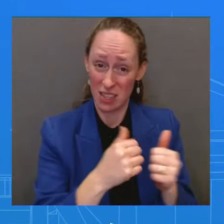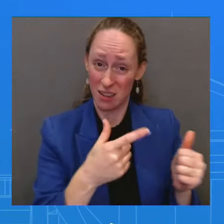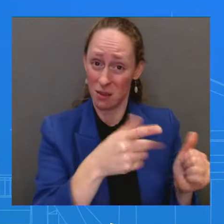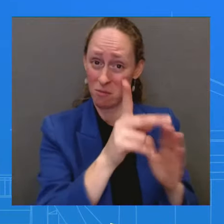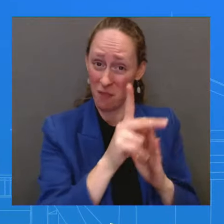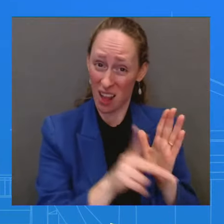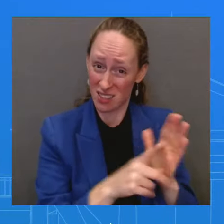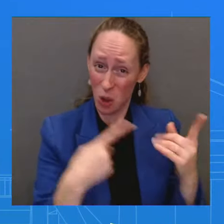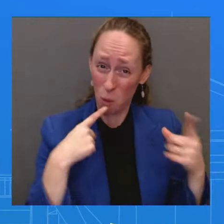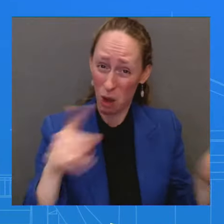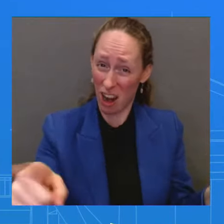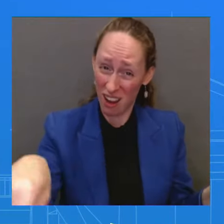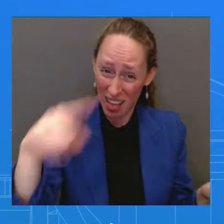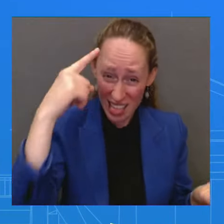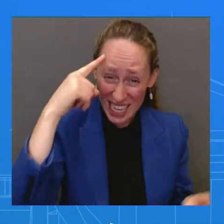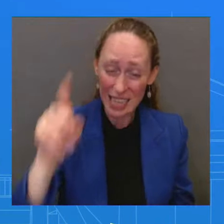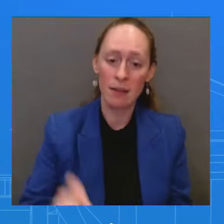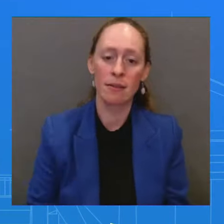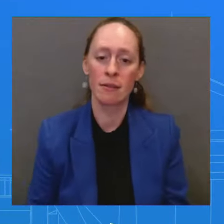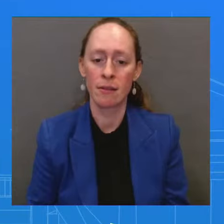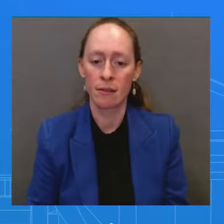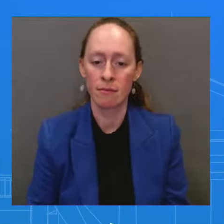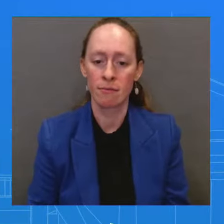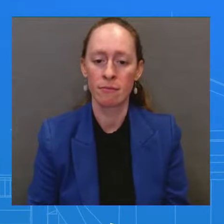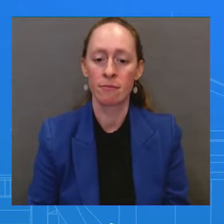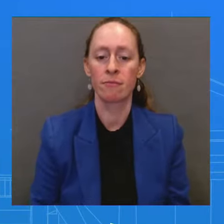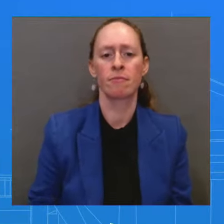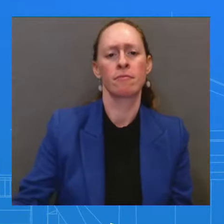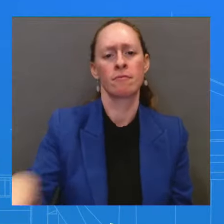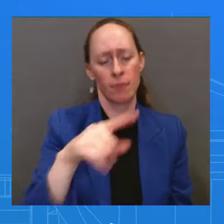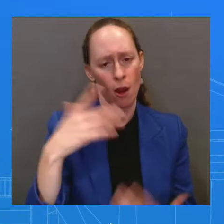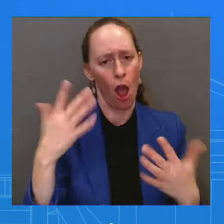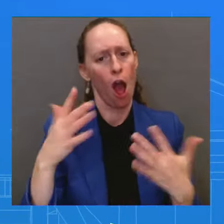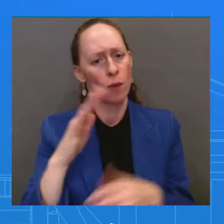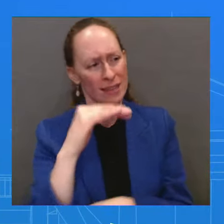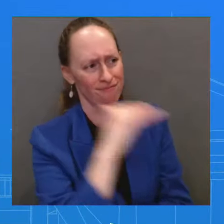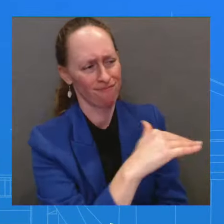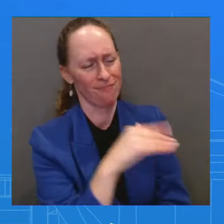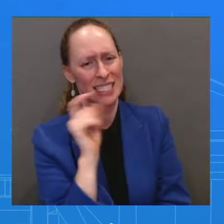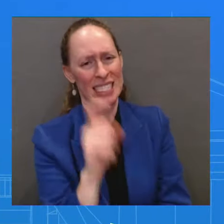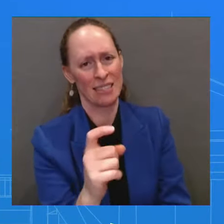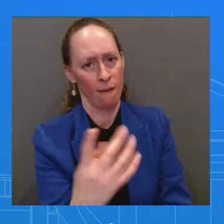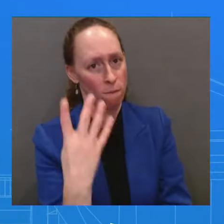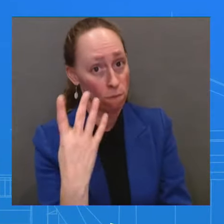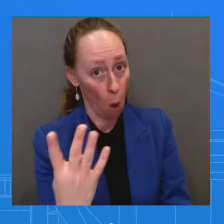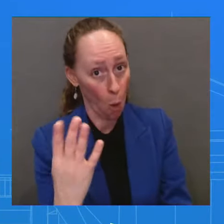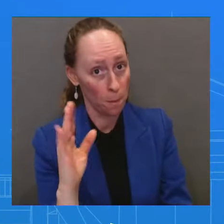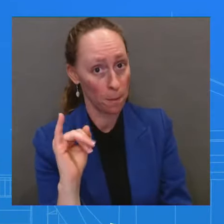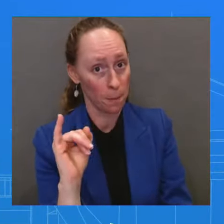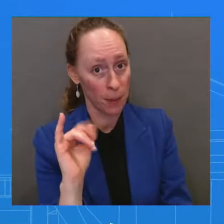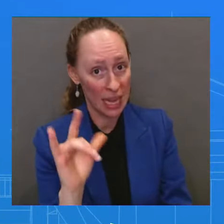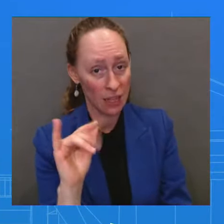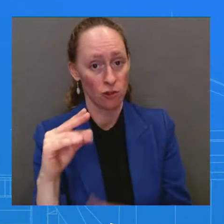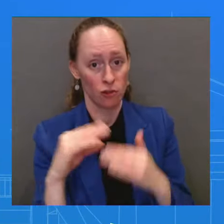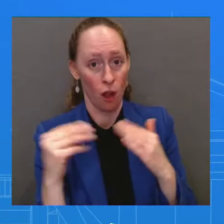to address what we're seeing at the border -- right? -- and to manage what is happening currently at the Sou- -- the Southwest border more specifically.